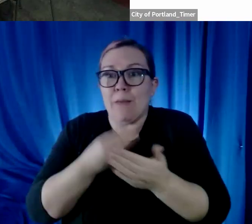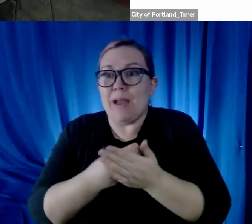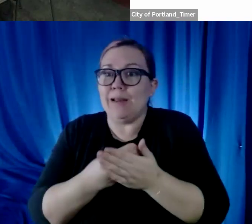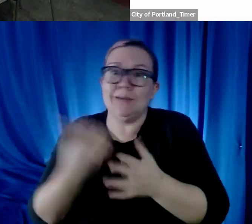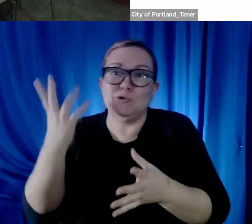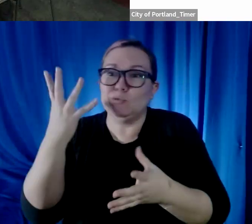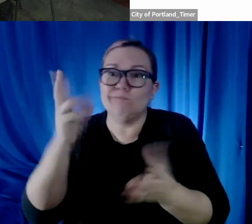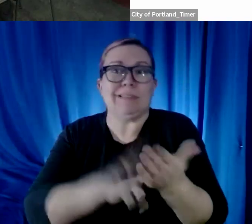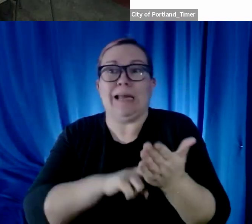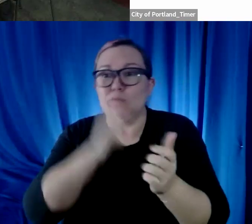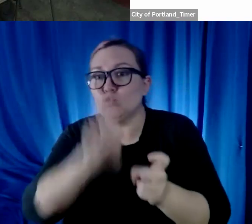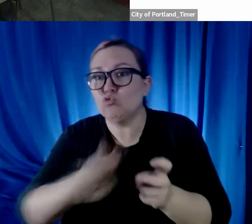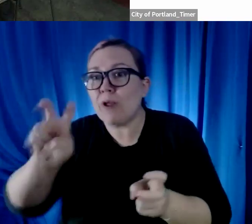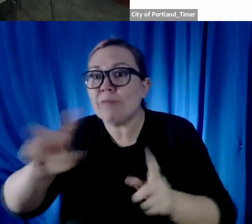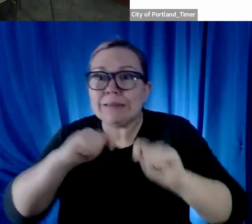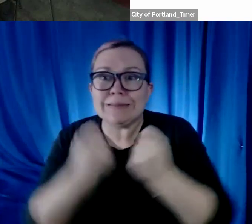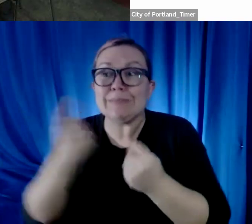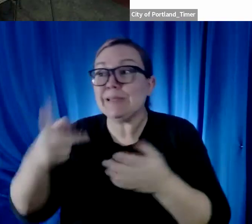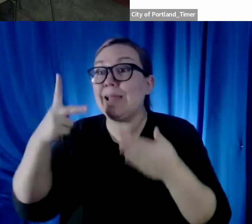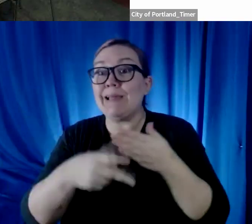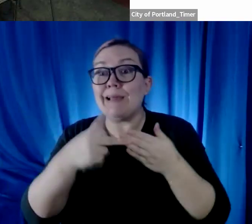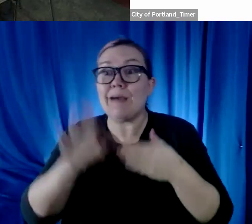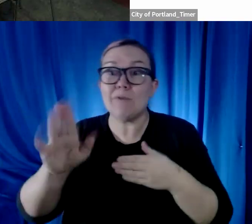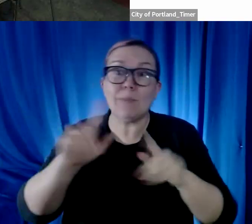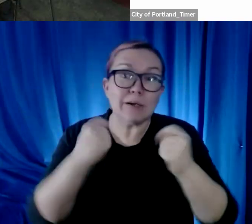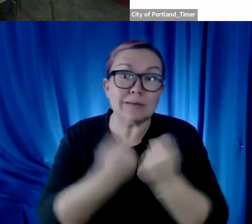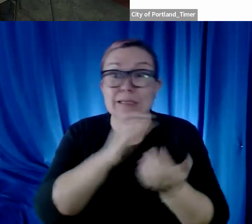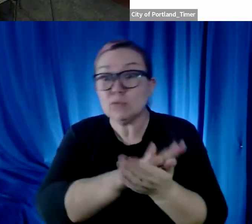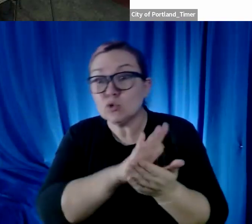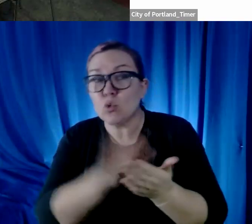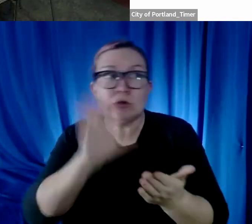These are the kids that get cut from their grade school basketball teams looking for a place to belong.